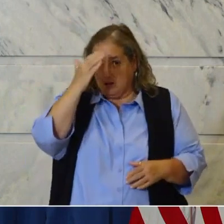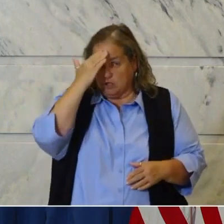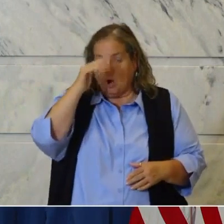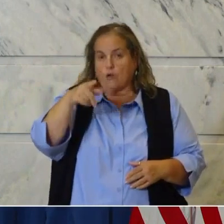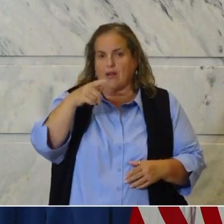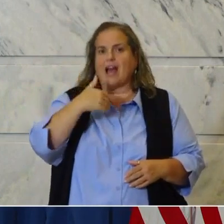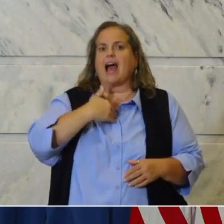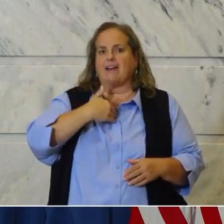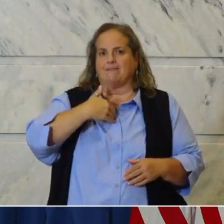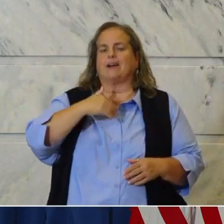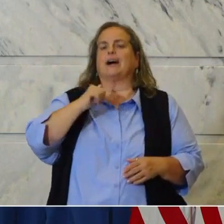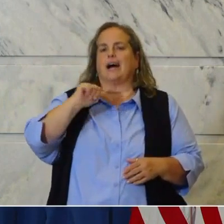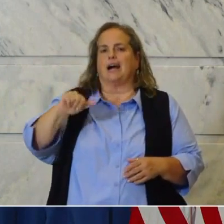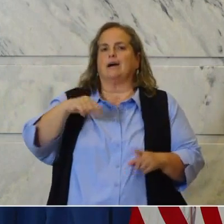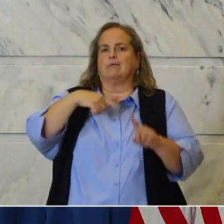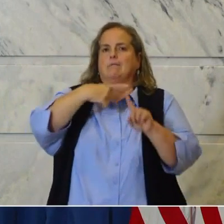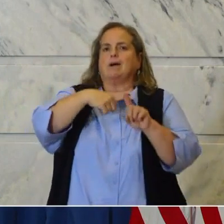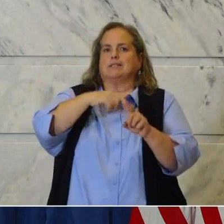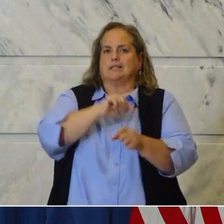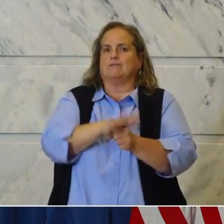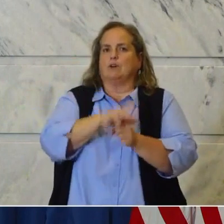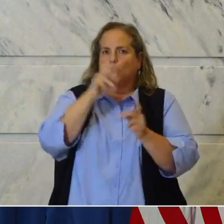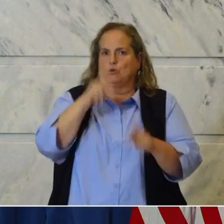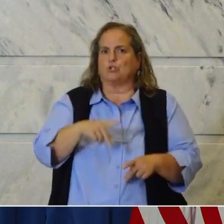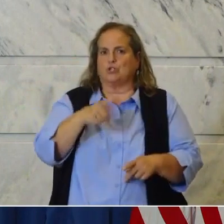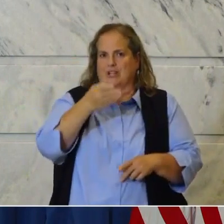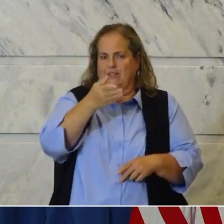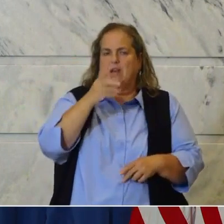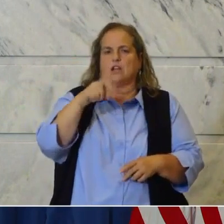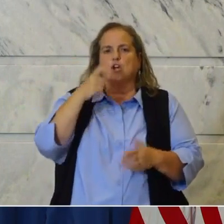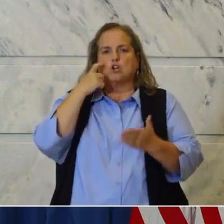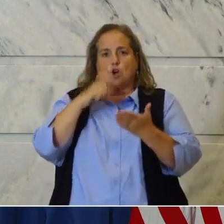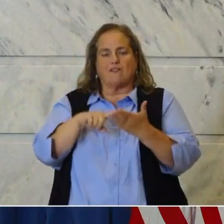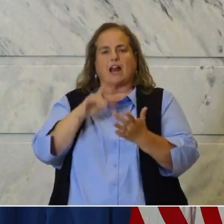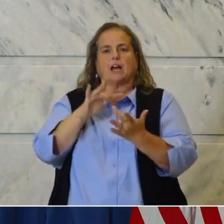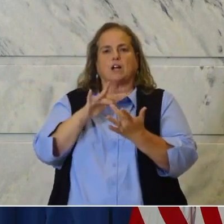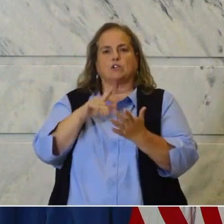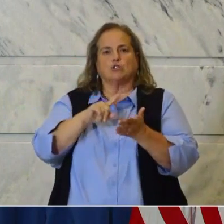tracers have been notified that are in the process of doing their job. So this